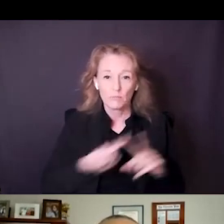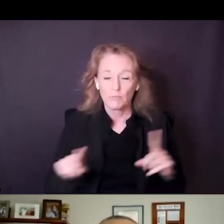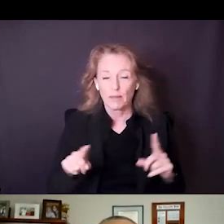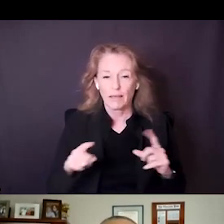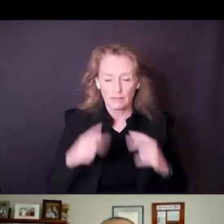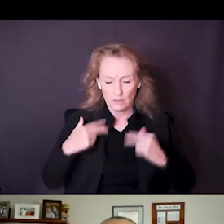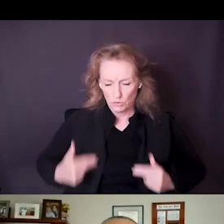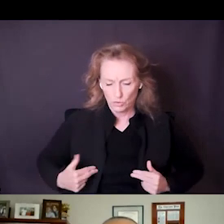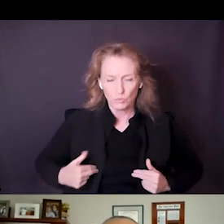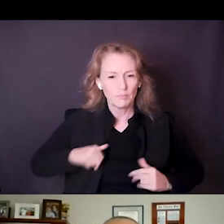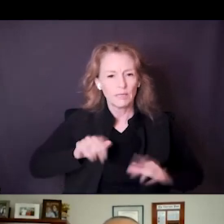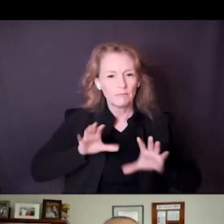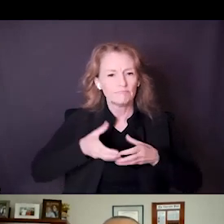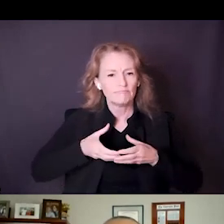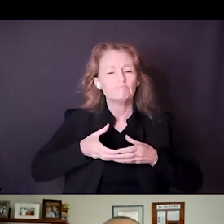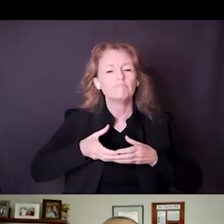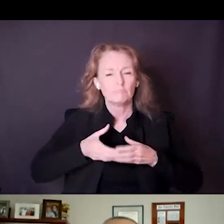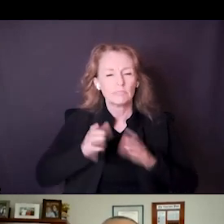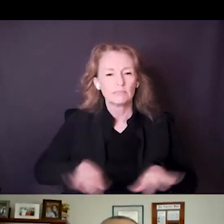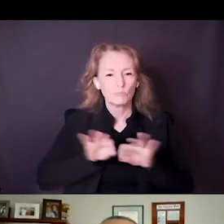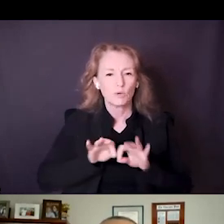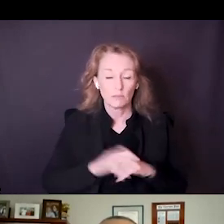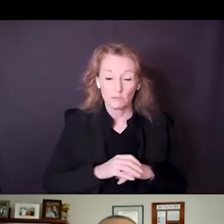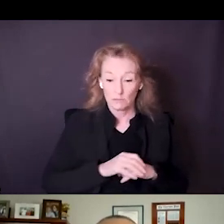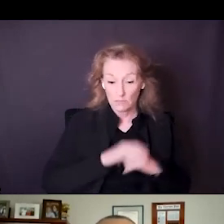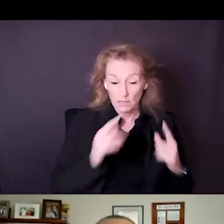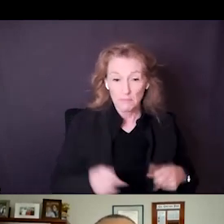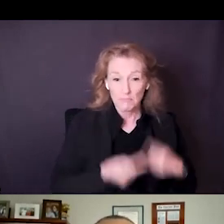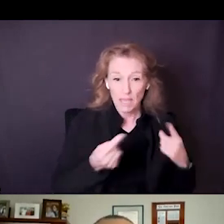WHILE THERE WILL ALWAYS BE PAIN AND SUFFERING, THERE WILL BE